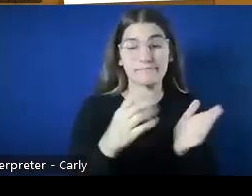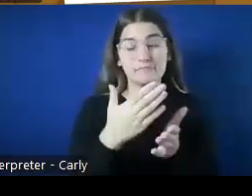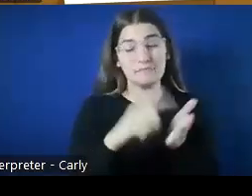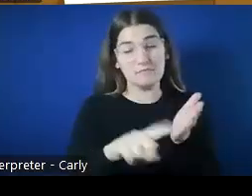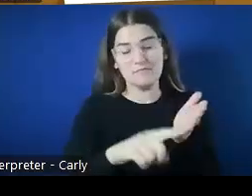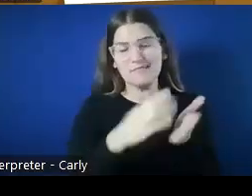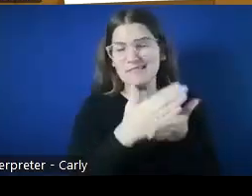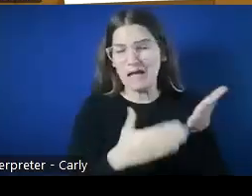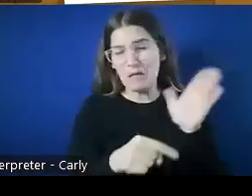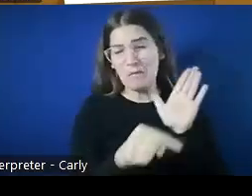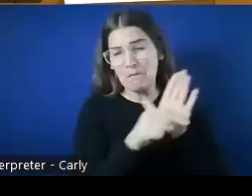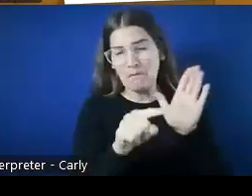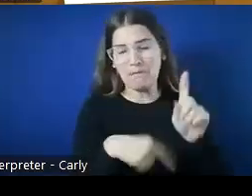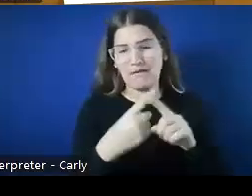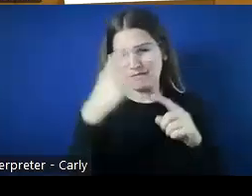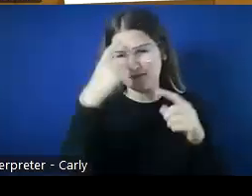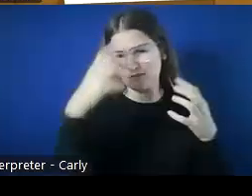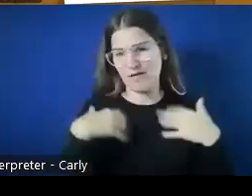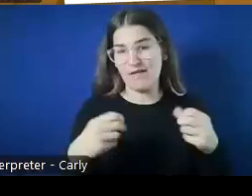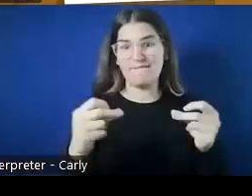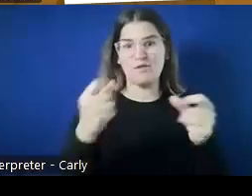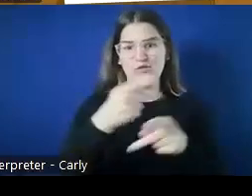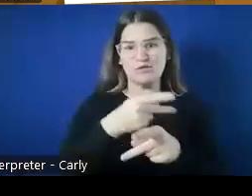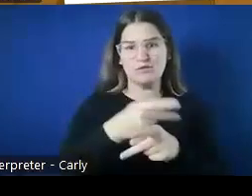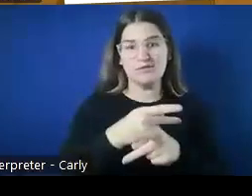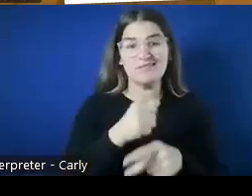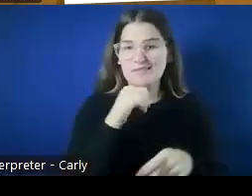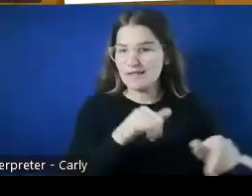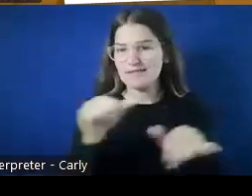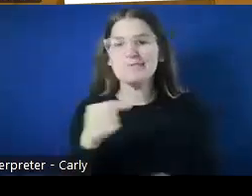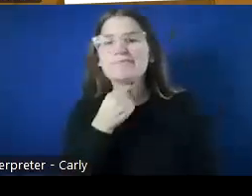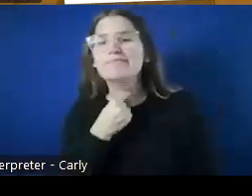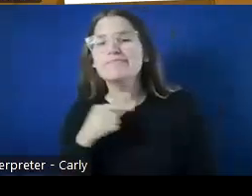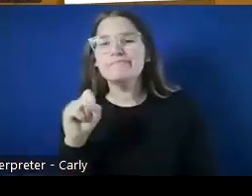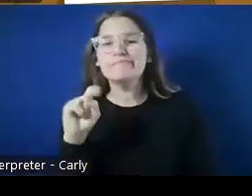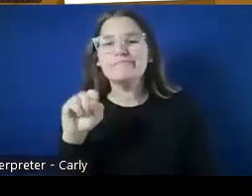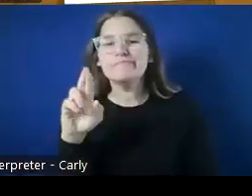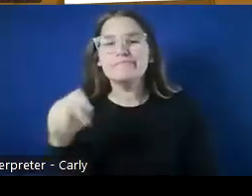Care because unlike strap throat it's not a situation where like a one visit is going to